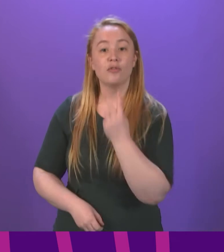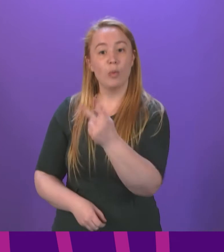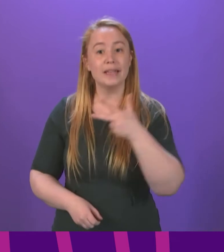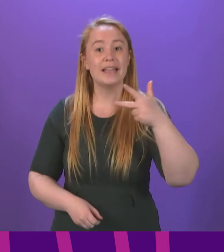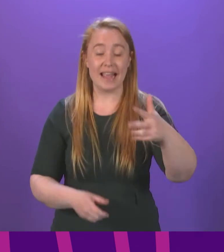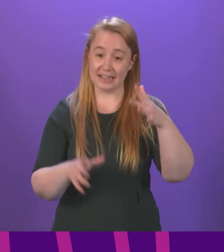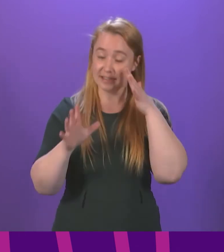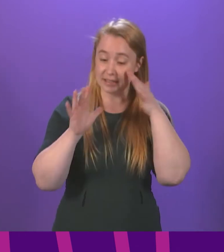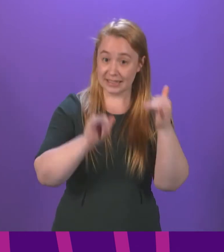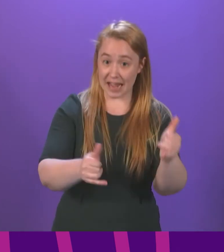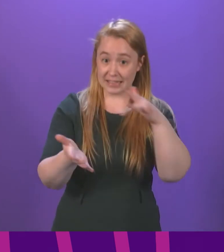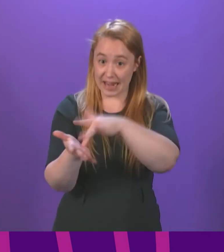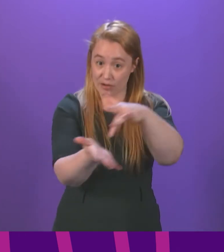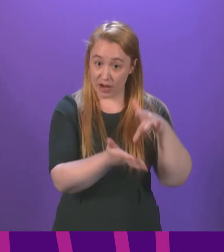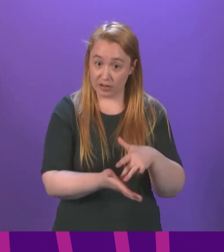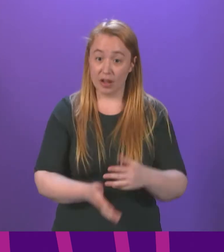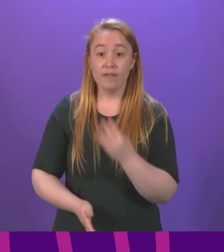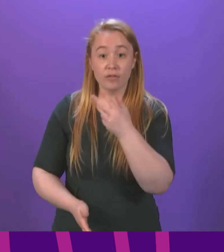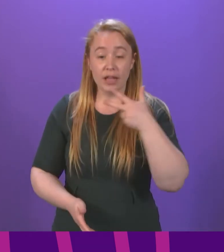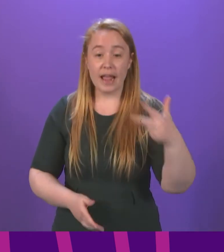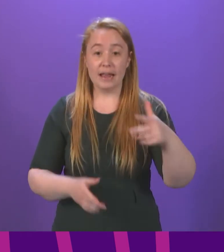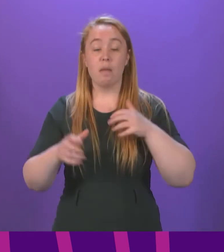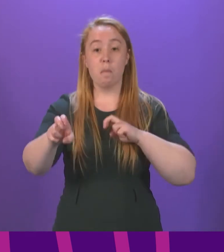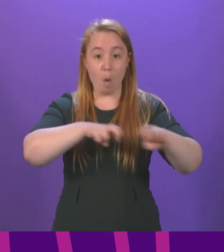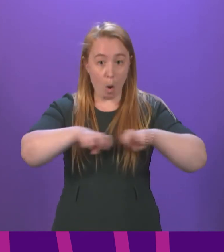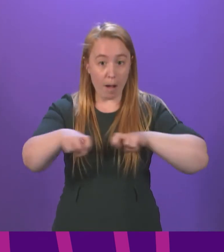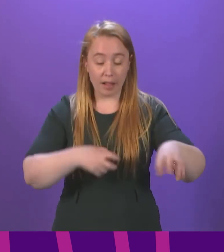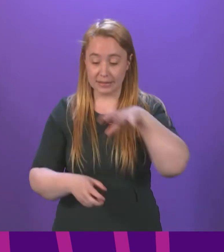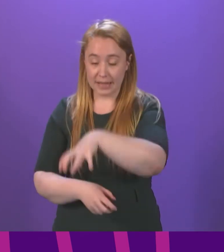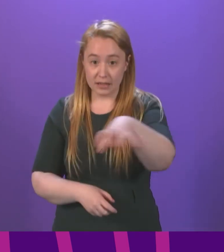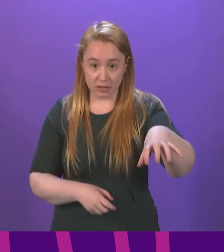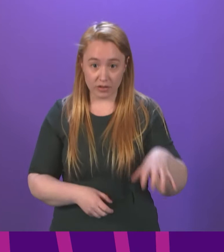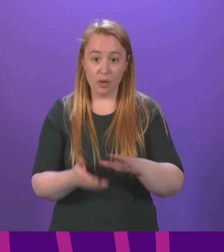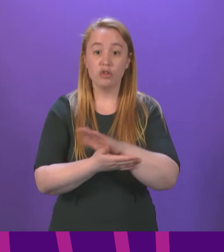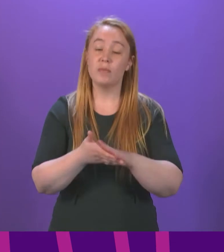test sites and 12 mobile testing units providing access to community testing, with more sites